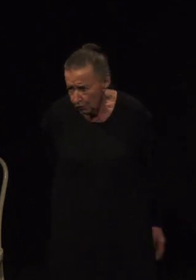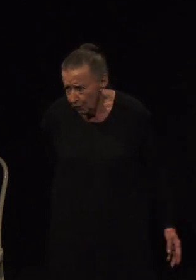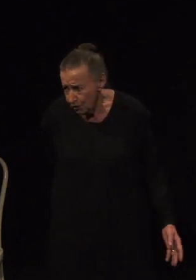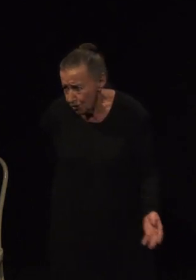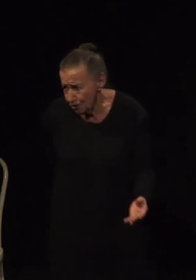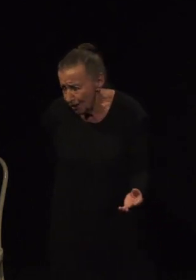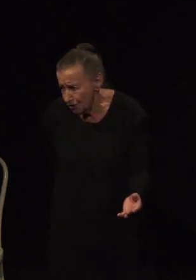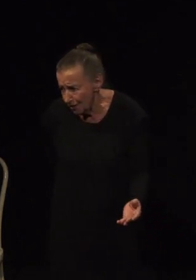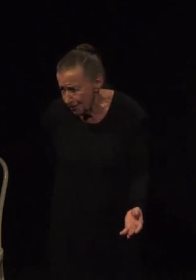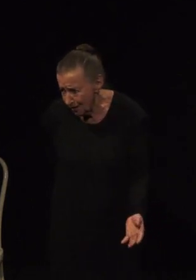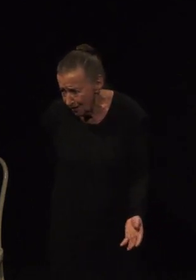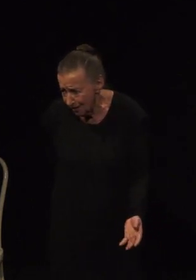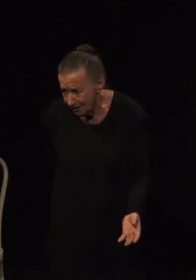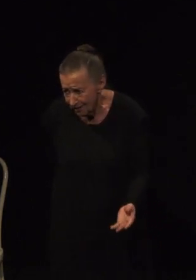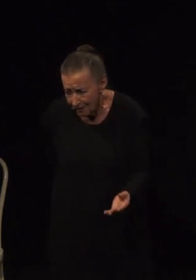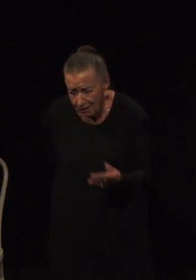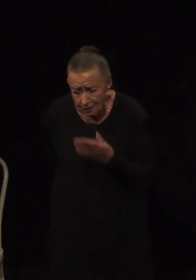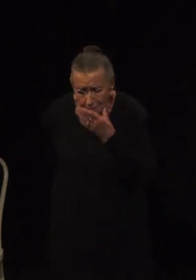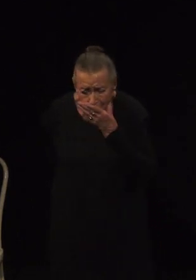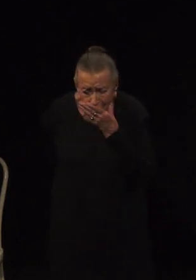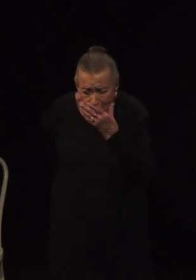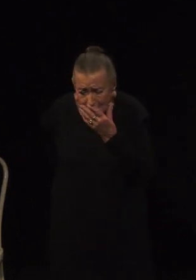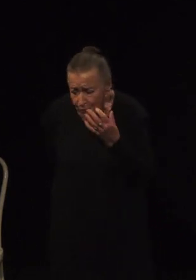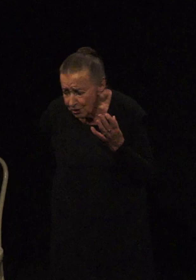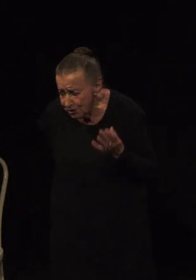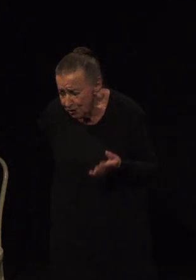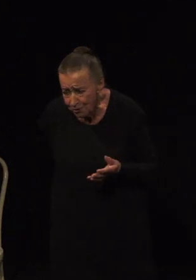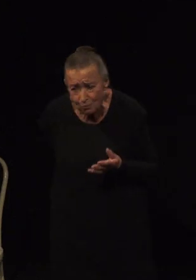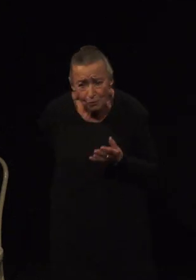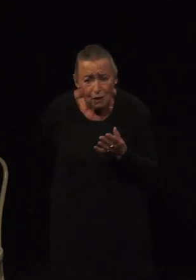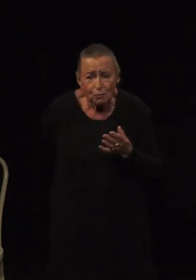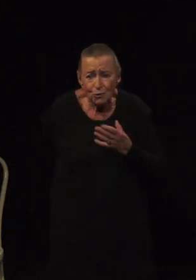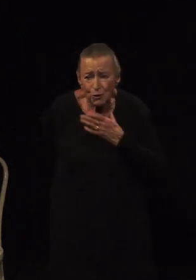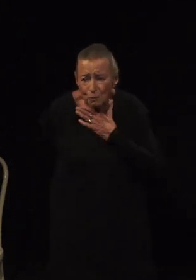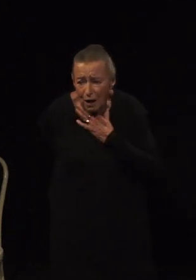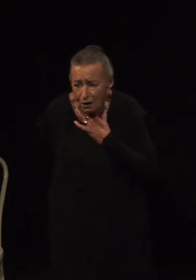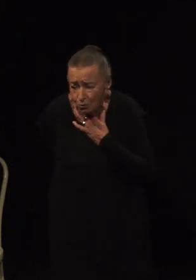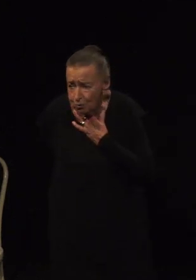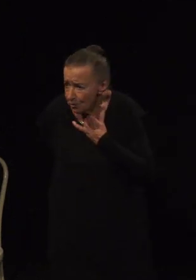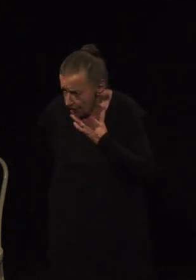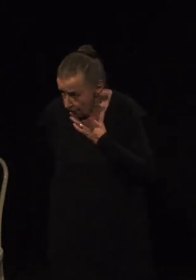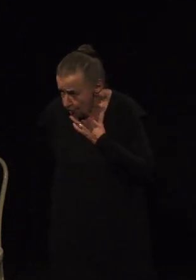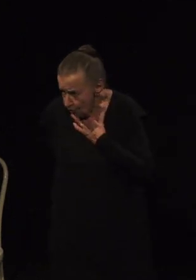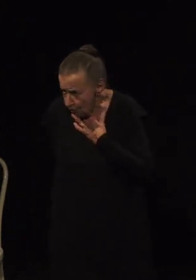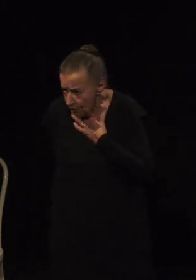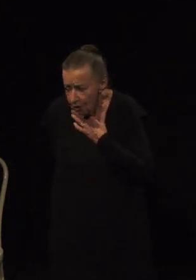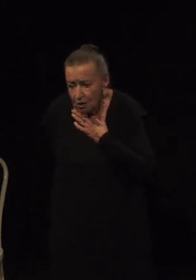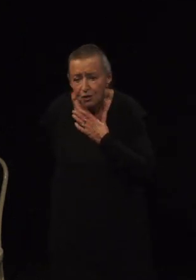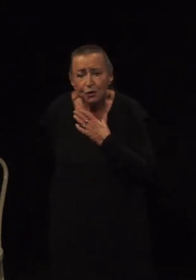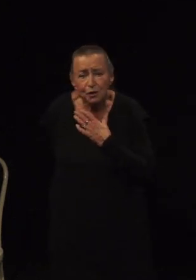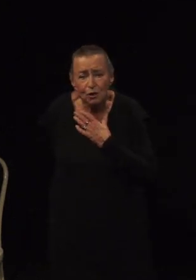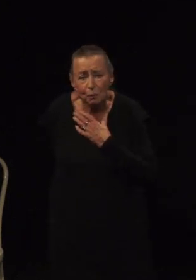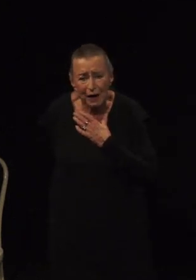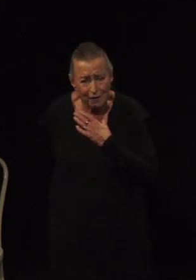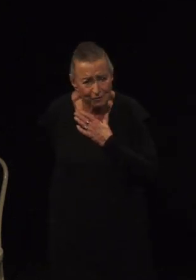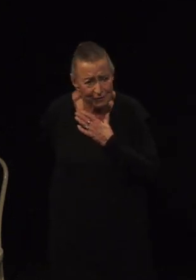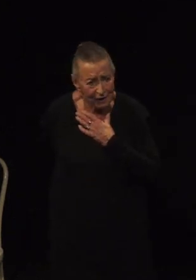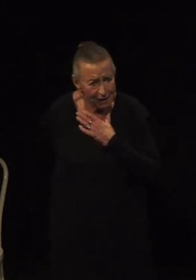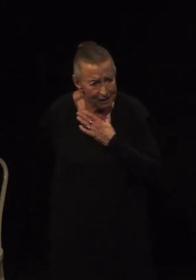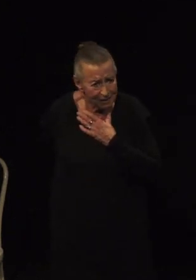And then he threw his arms around the friar. "Dear Robak!" he exclaimed, "is all this true?